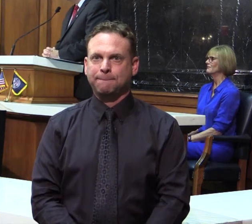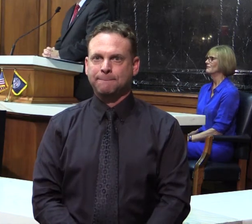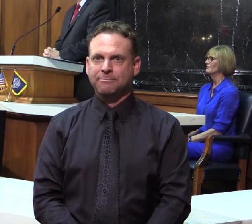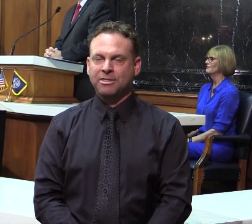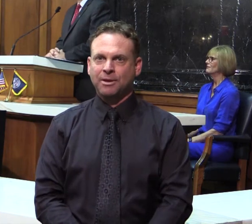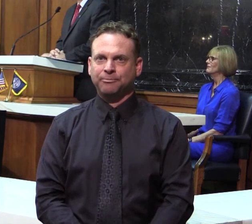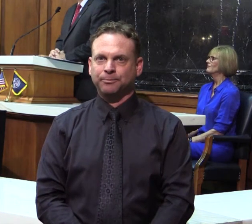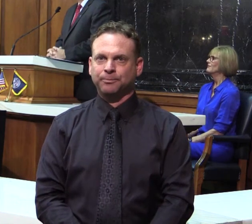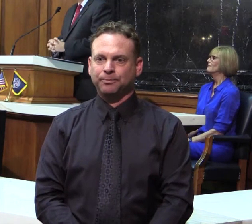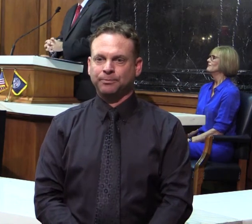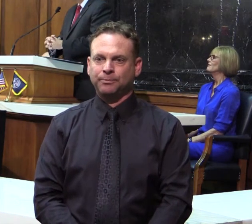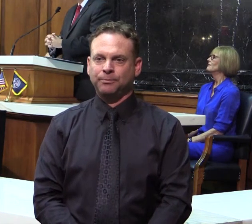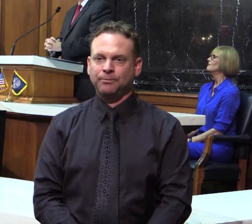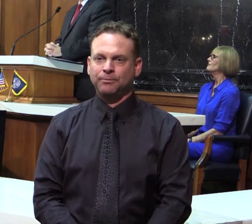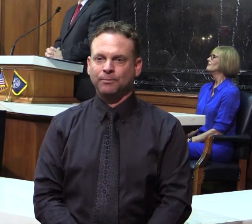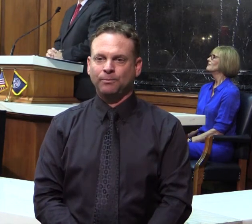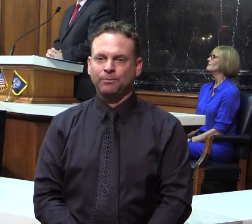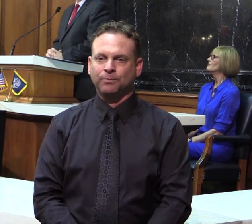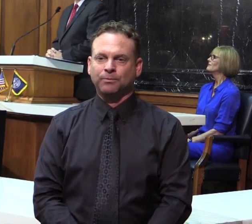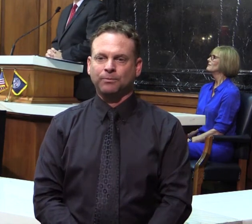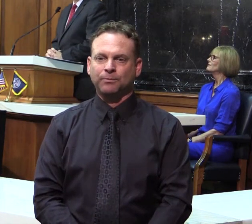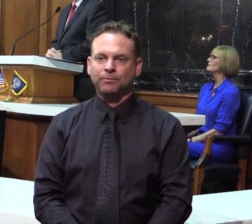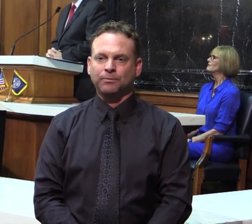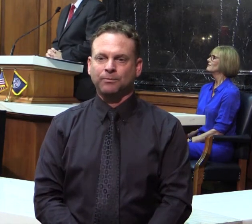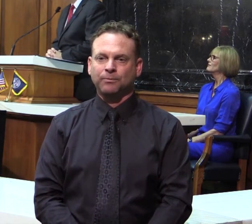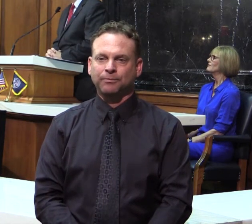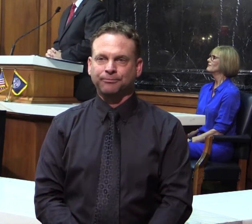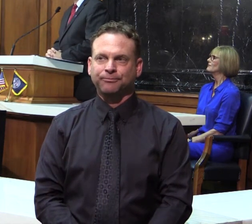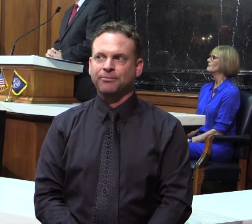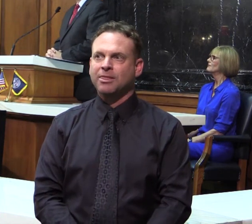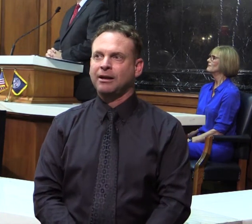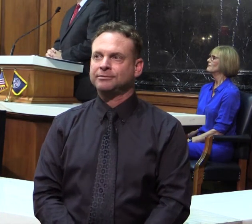Colleagues … fellow Hoosiers … What a moment!